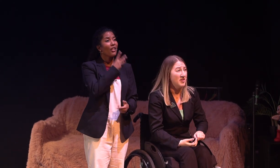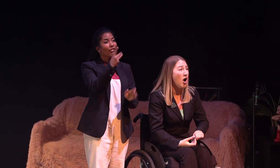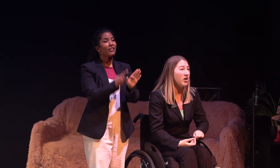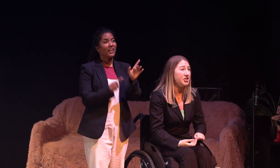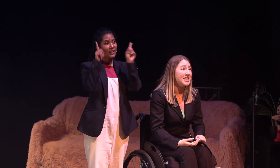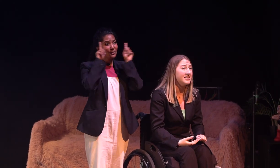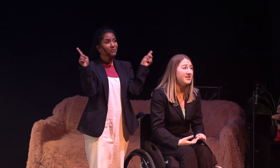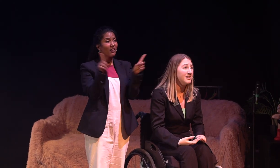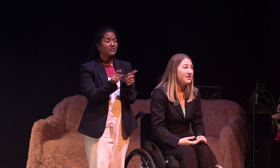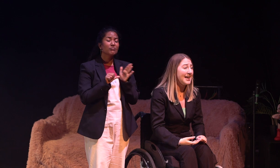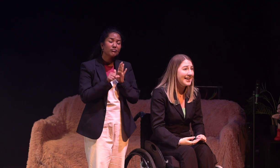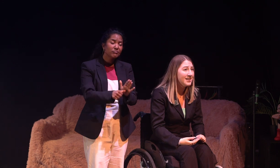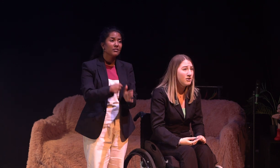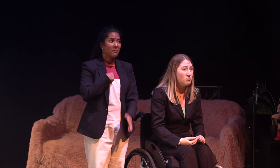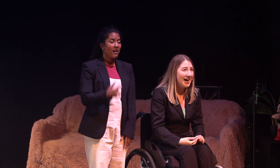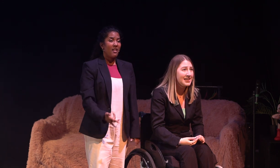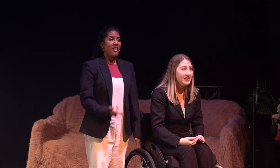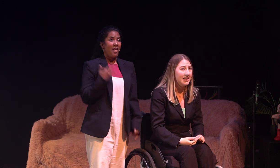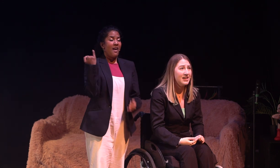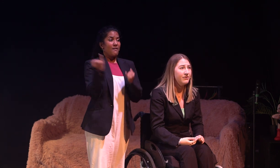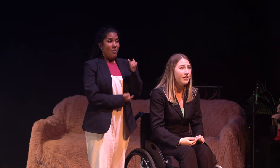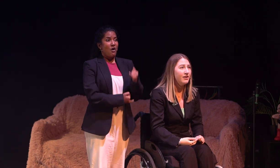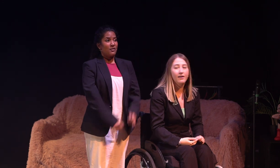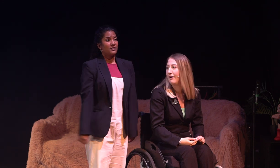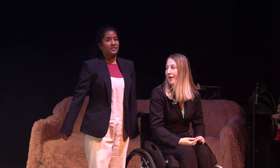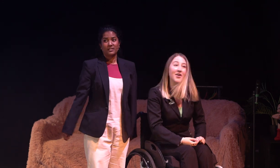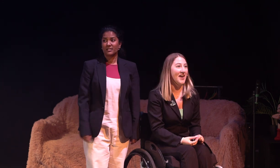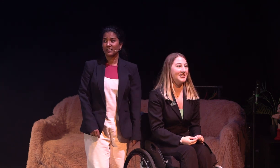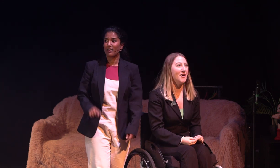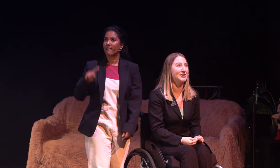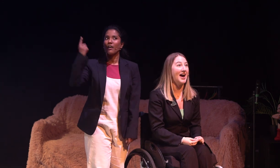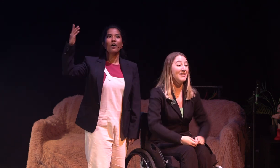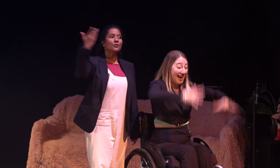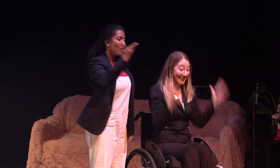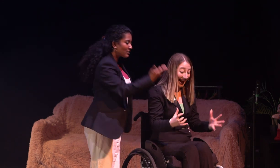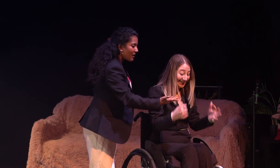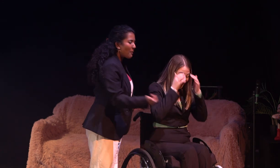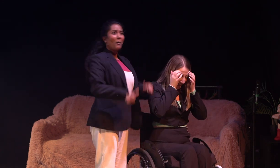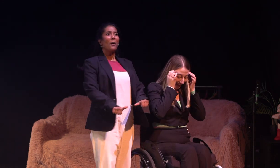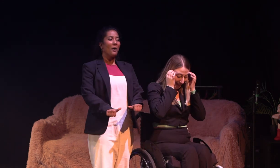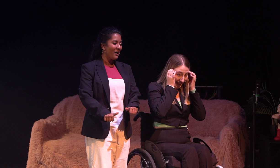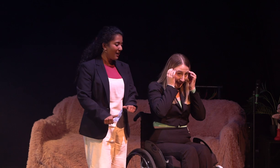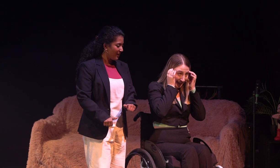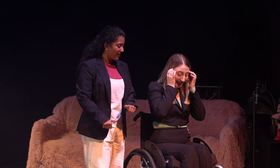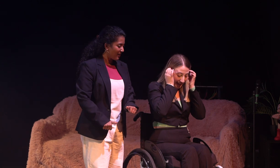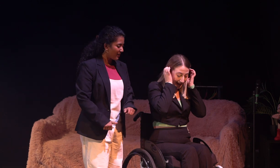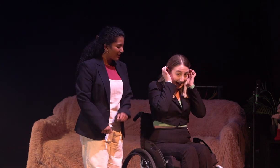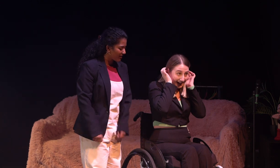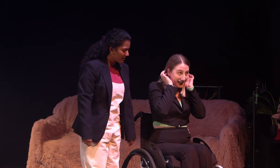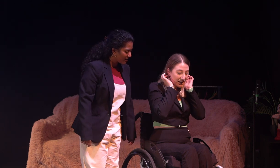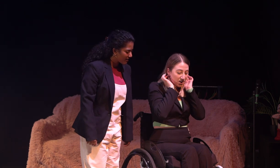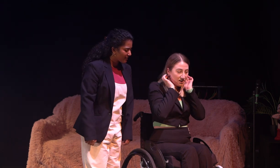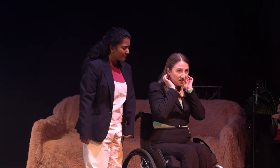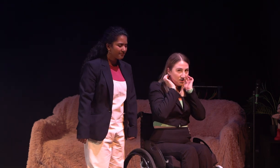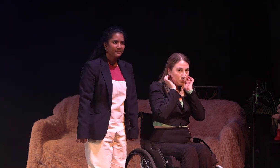years of uni have been the hardest years in my life. The first course arrives at last!